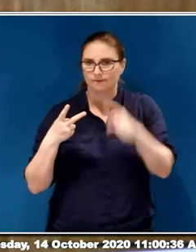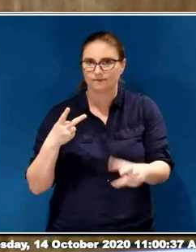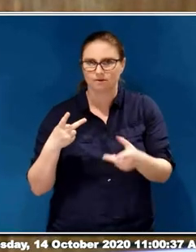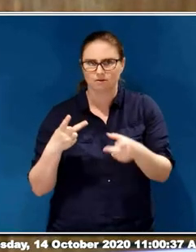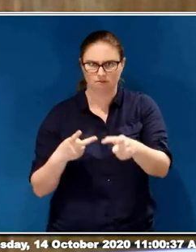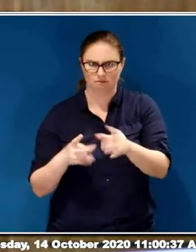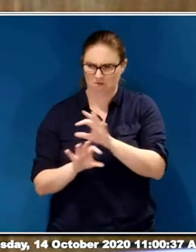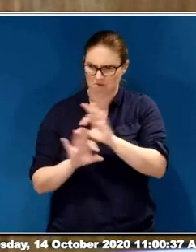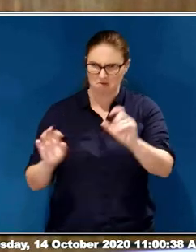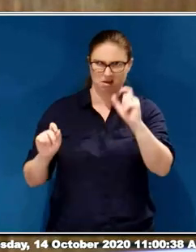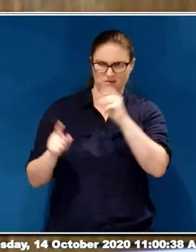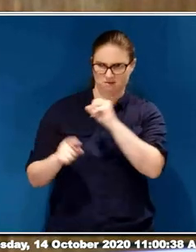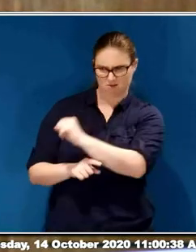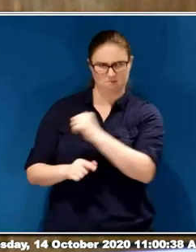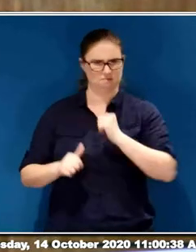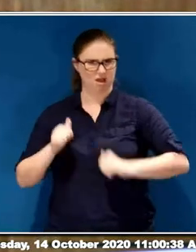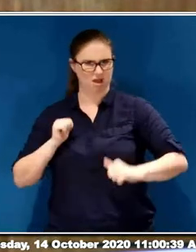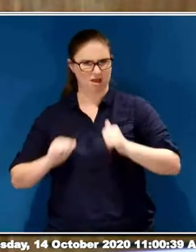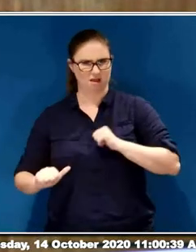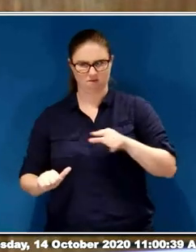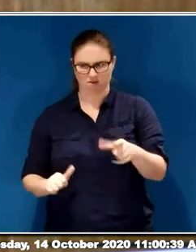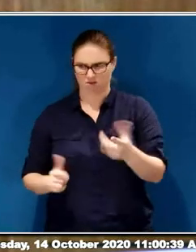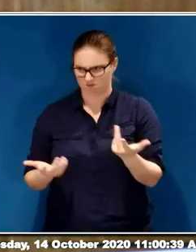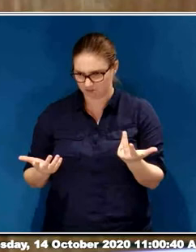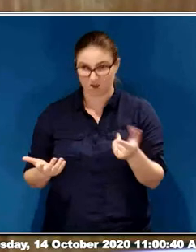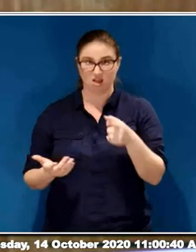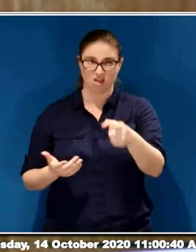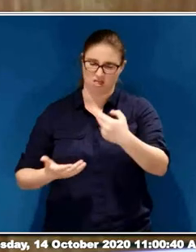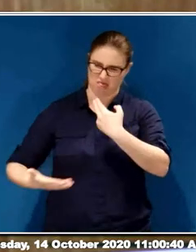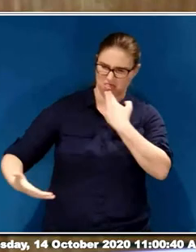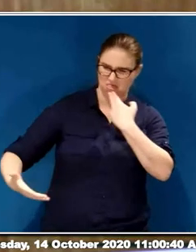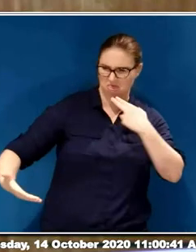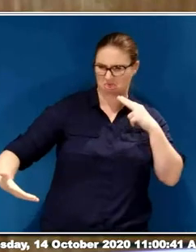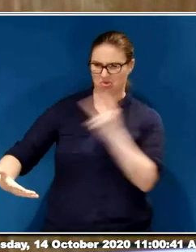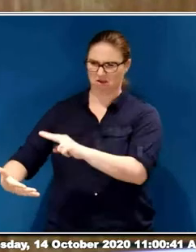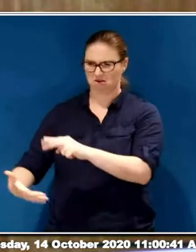She labelled him and called him “a bad, bad boy”, something that